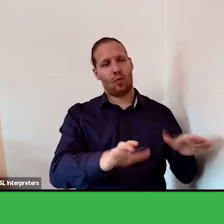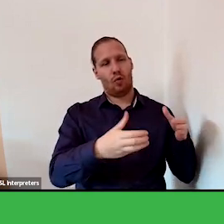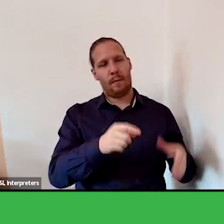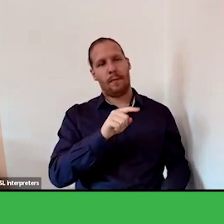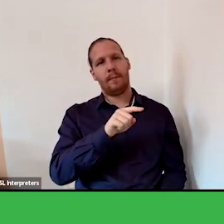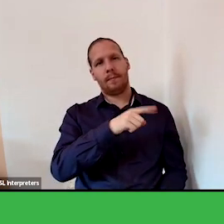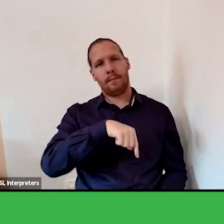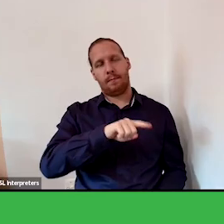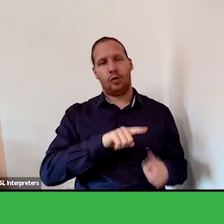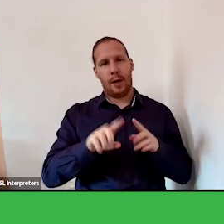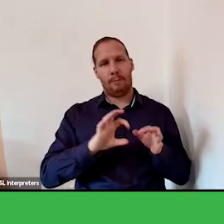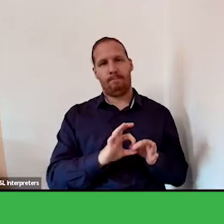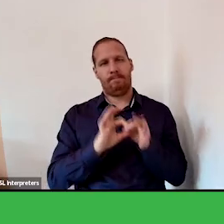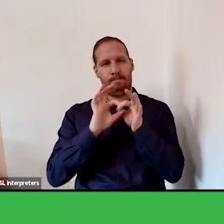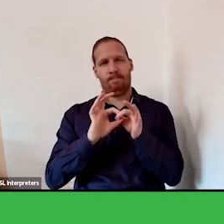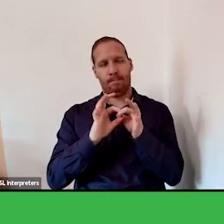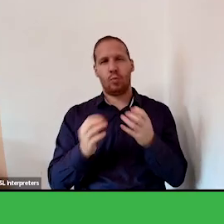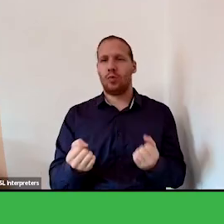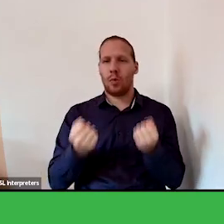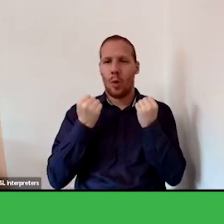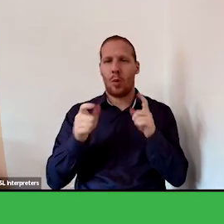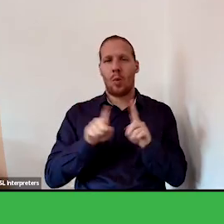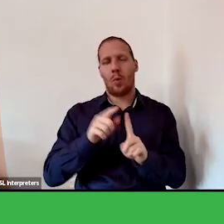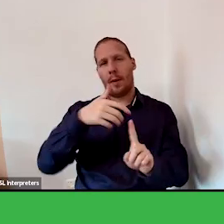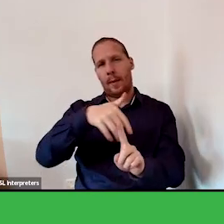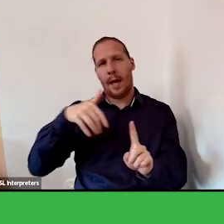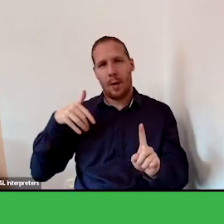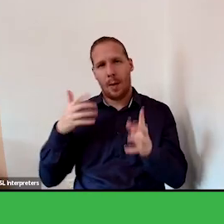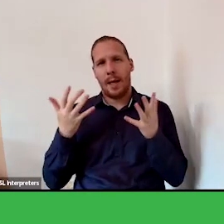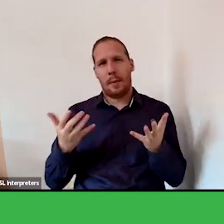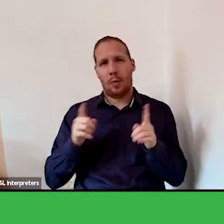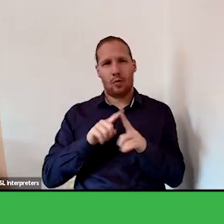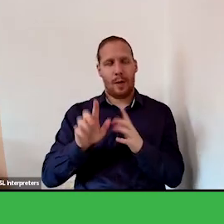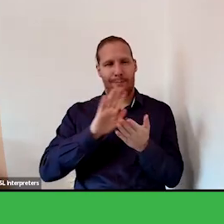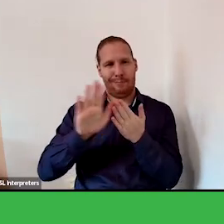result of their mahi as well as those behind the scenes right now helping with all of the webinar tech that we would be lost without.